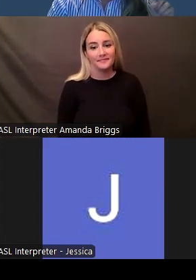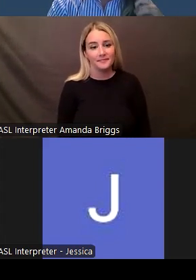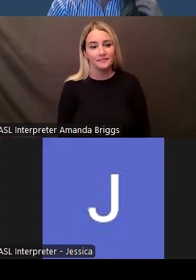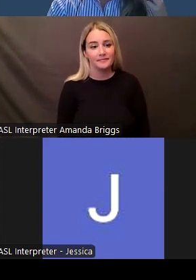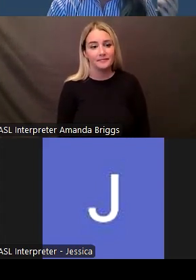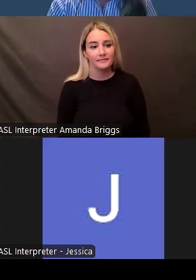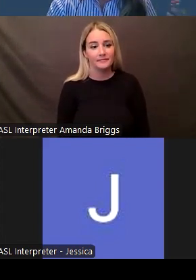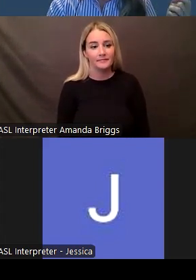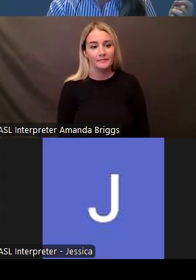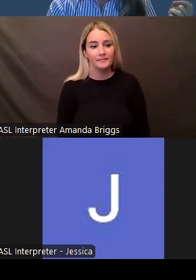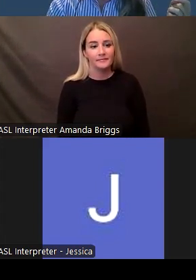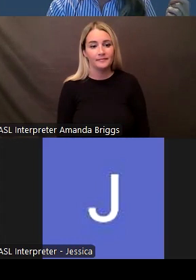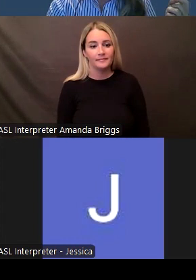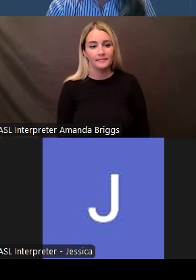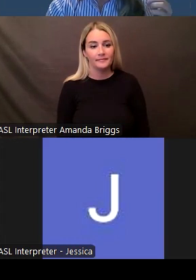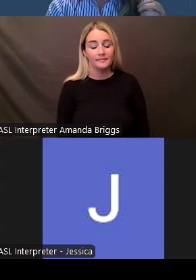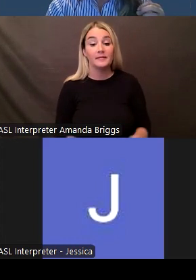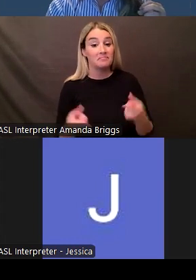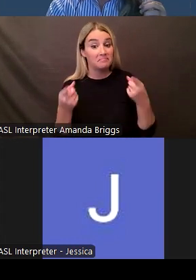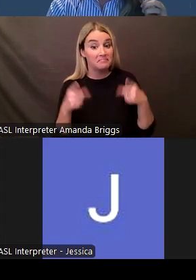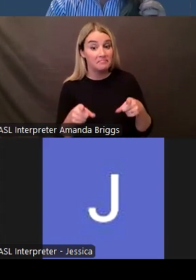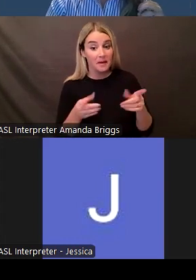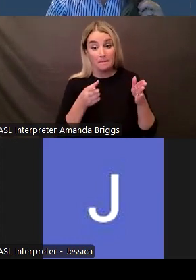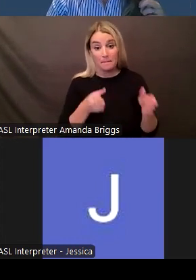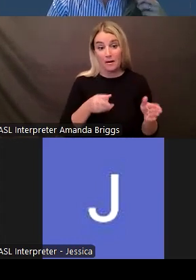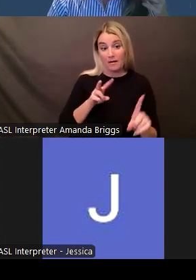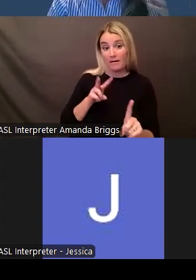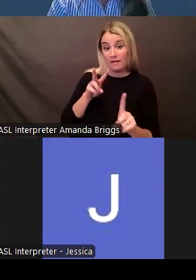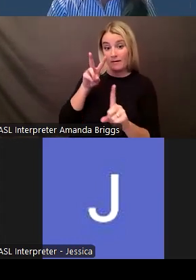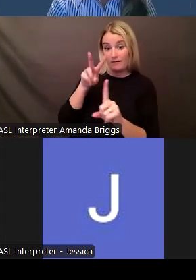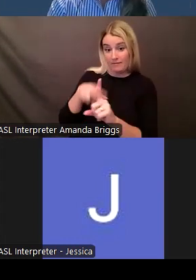So when someone applies for Medi-Cal, it's typically the determination